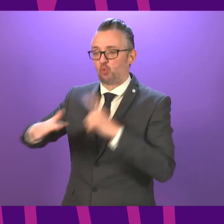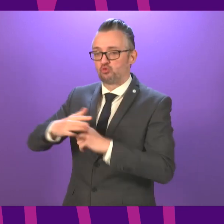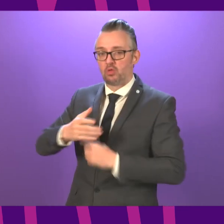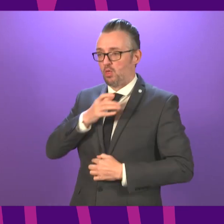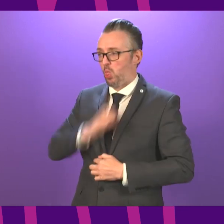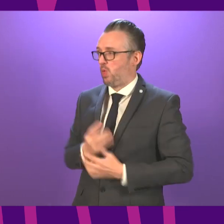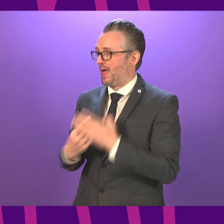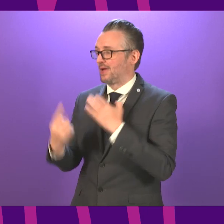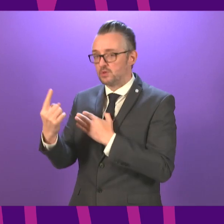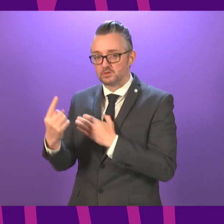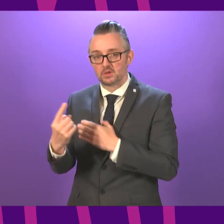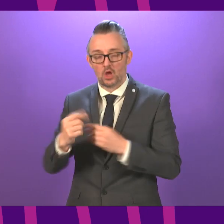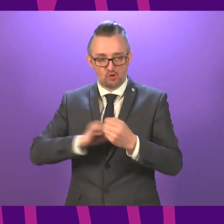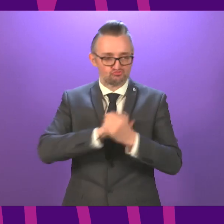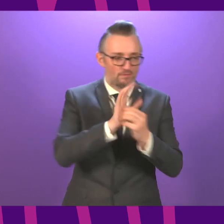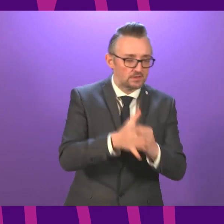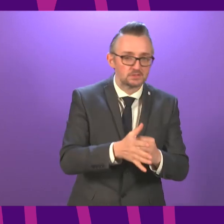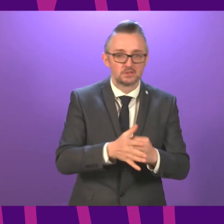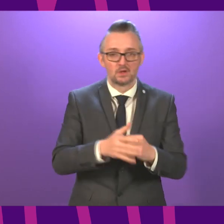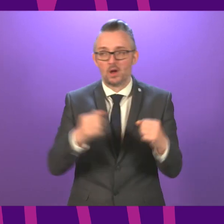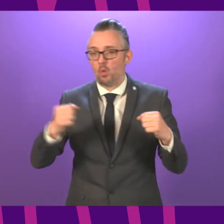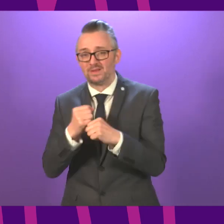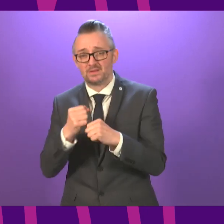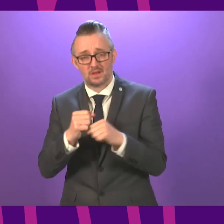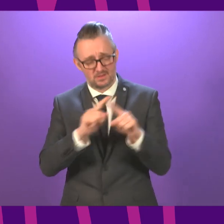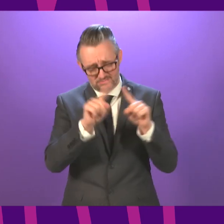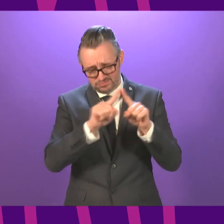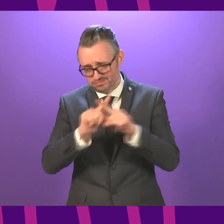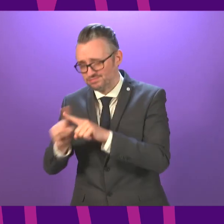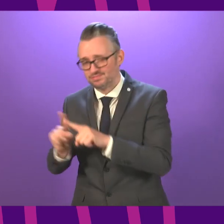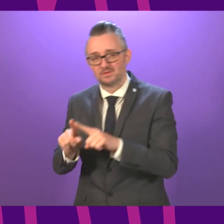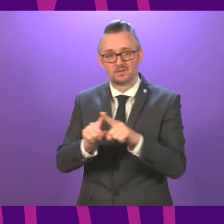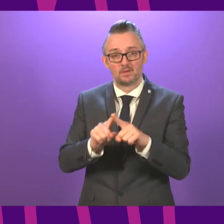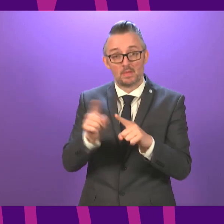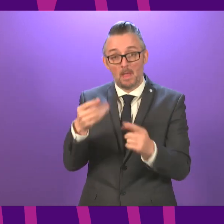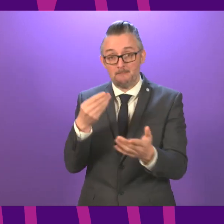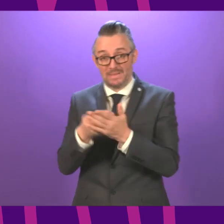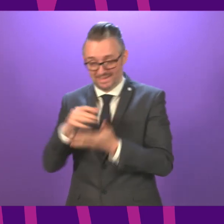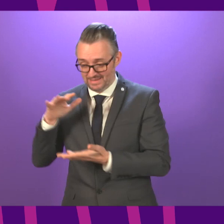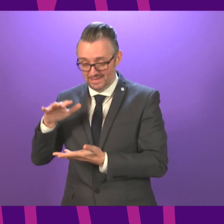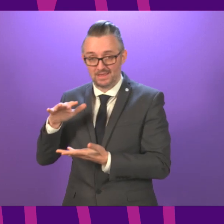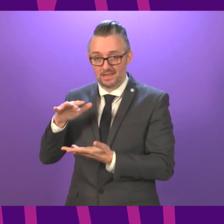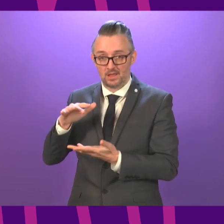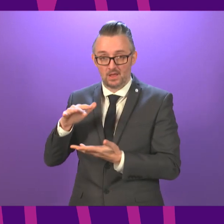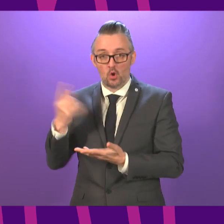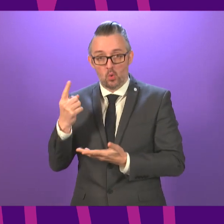and the winter weather. Work is under way, led by my colleague the Cabinet Secretary for